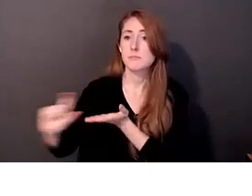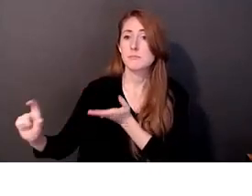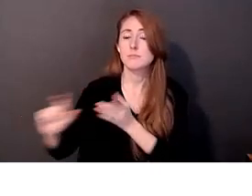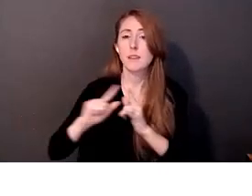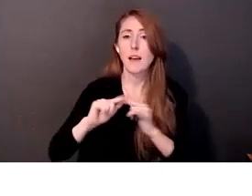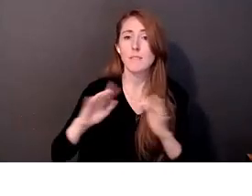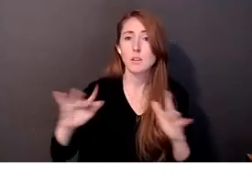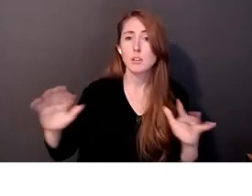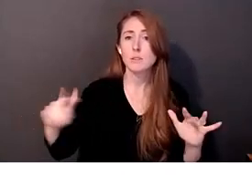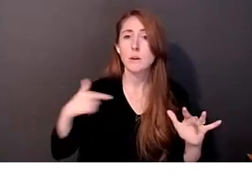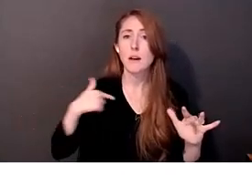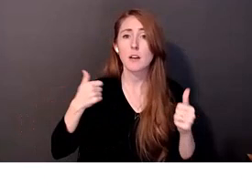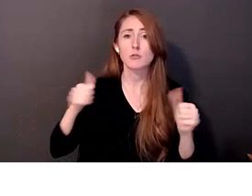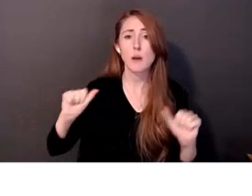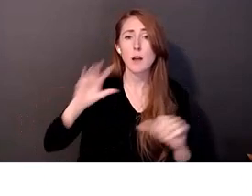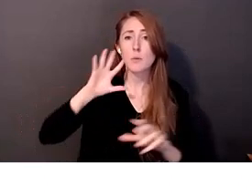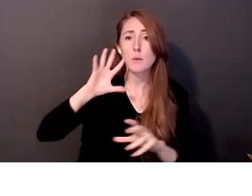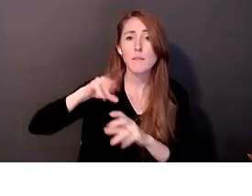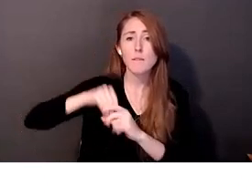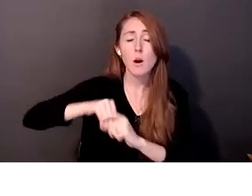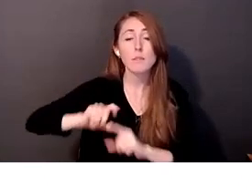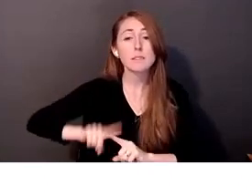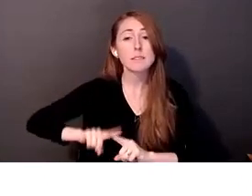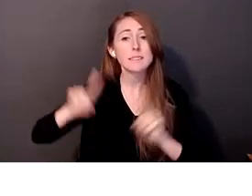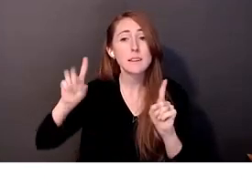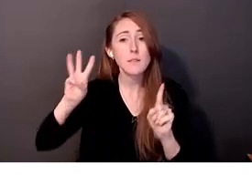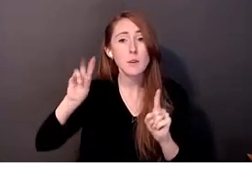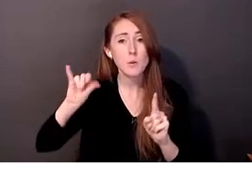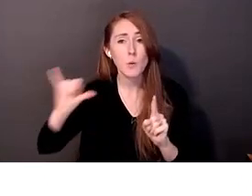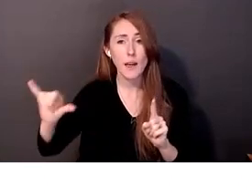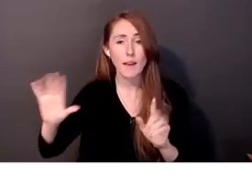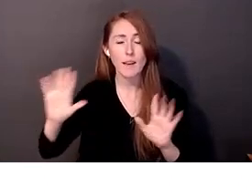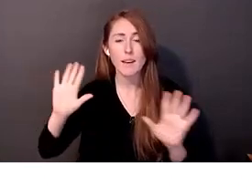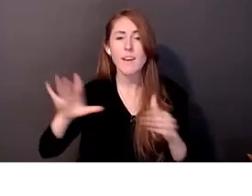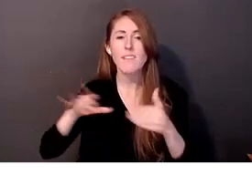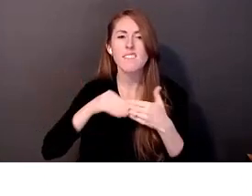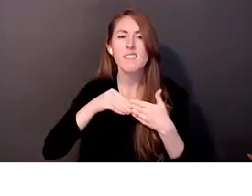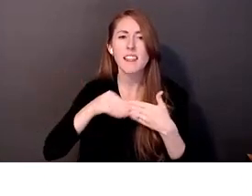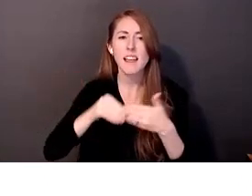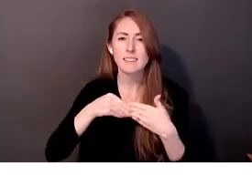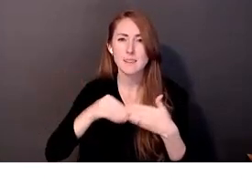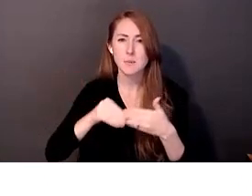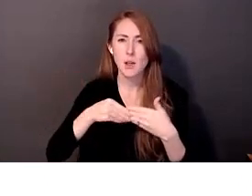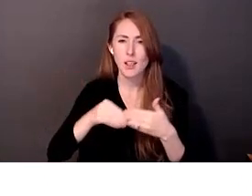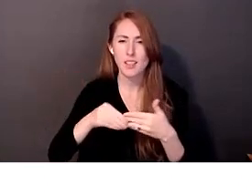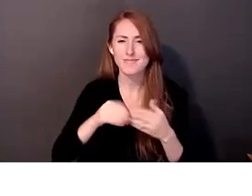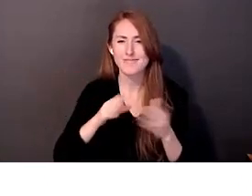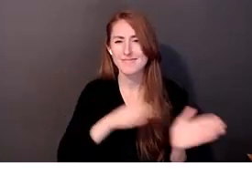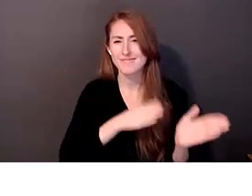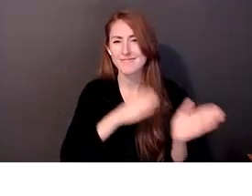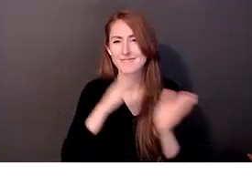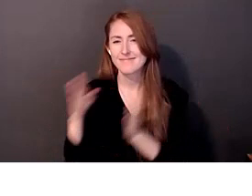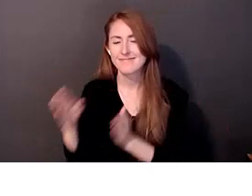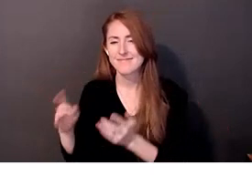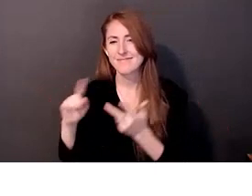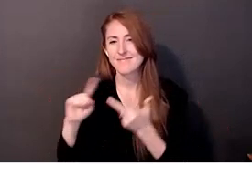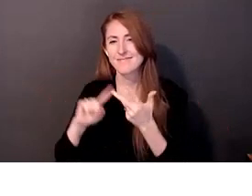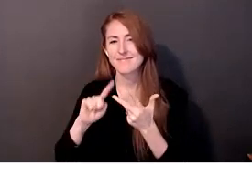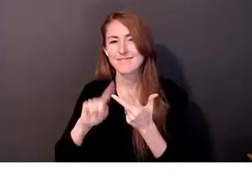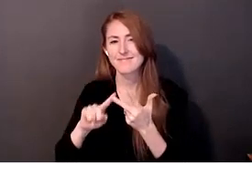so trying to be flexible, that's the next point. So flexibility, adaptability, trying